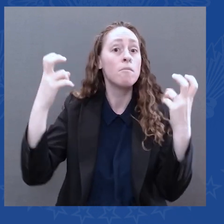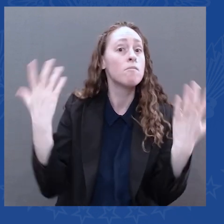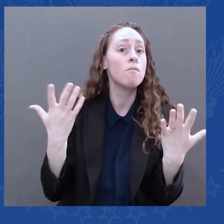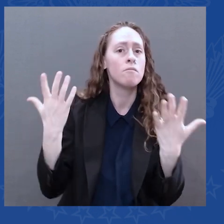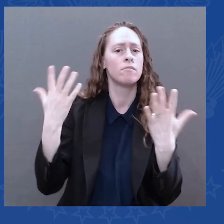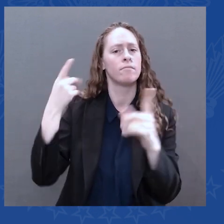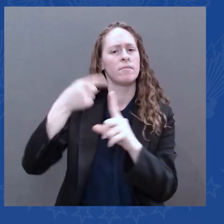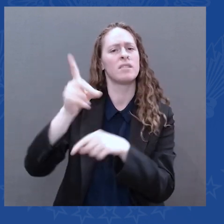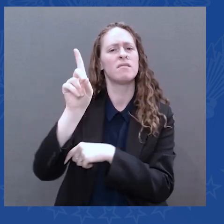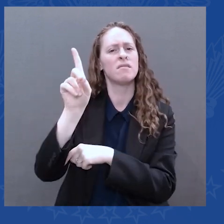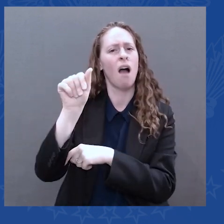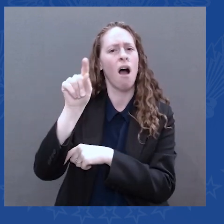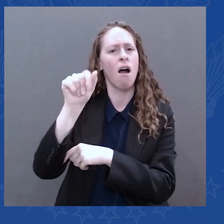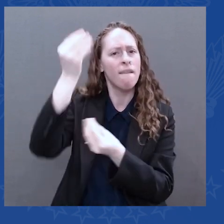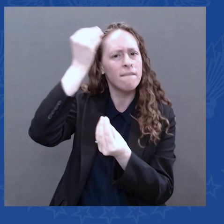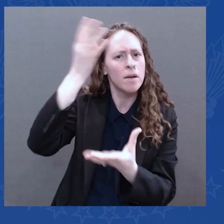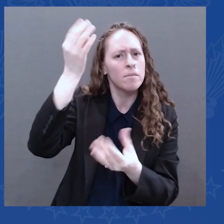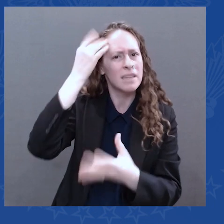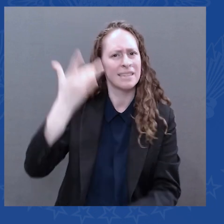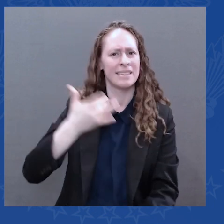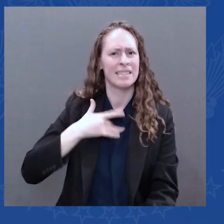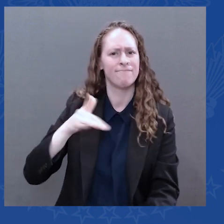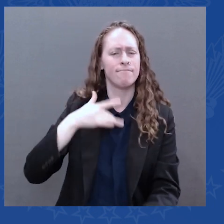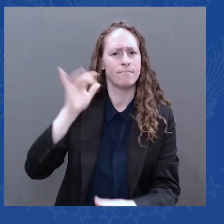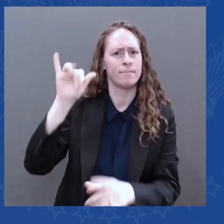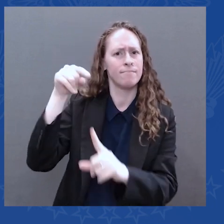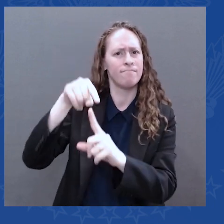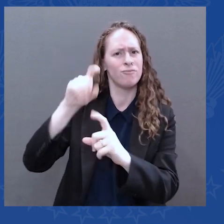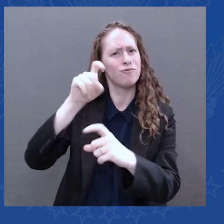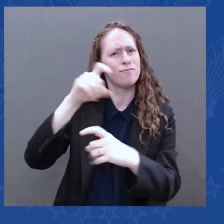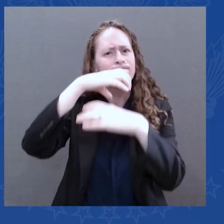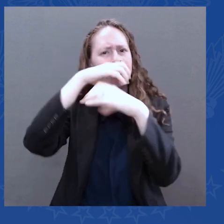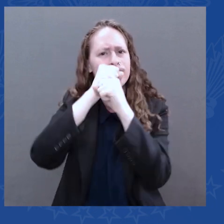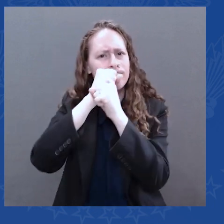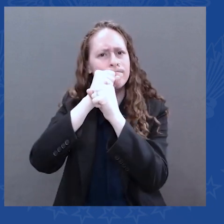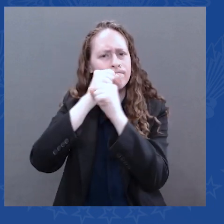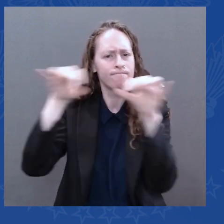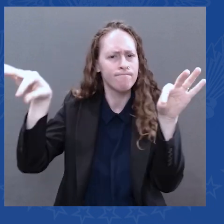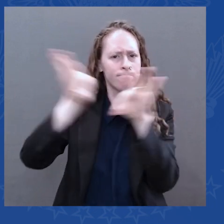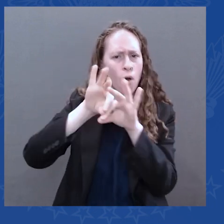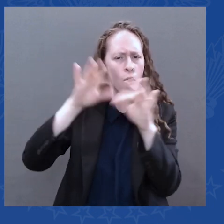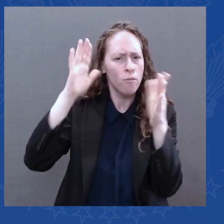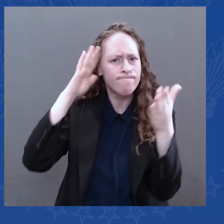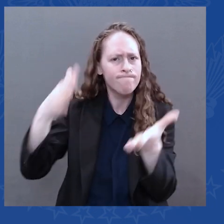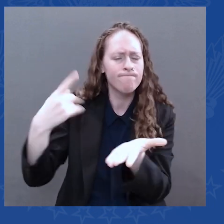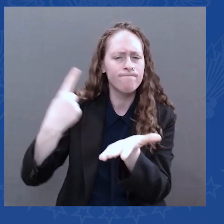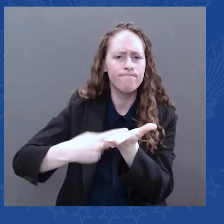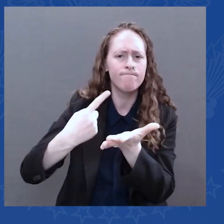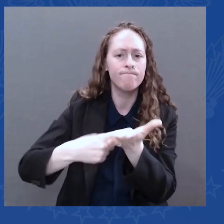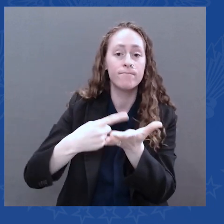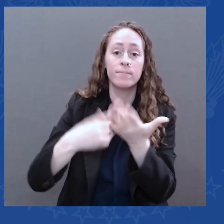And today, we've agreed to unprecedented protections for data privacy and security for our citizens.